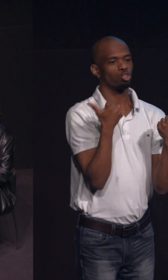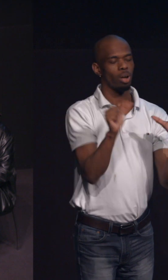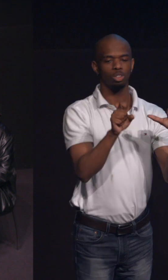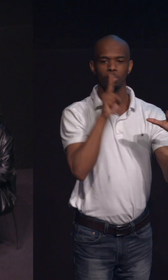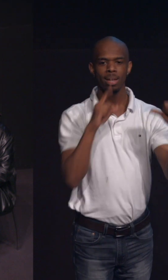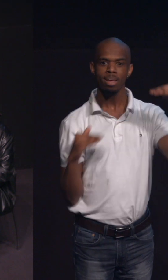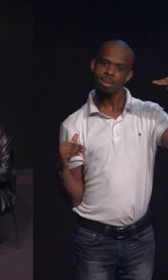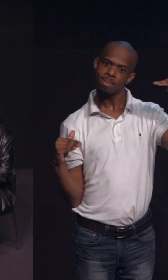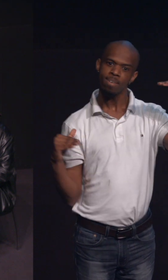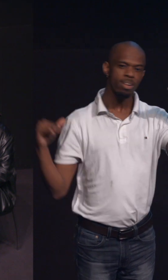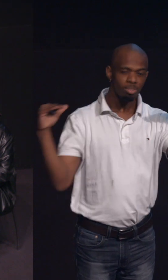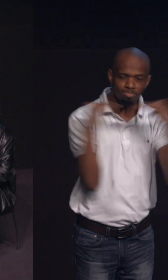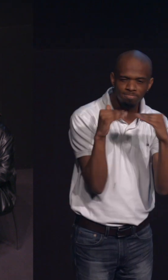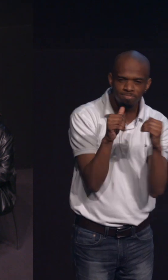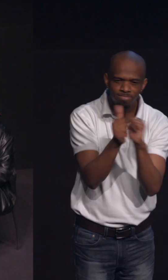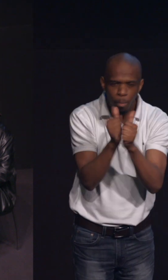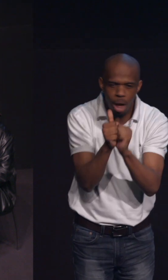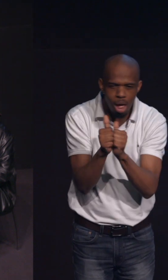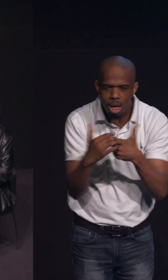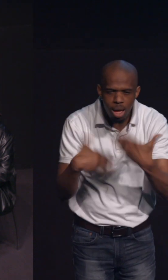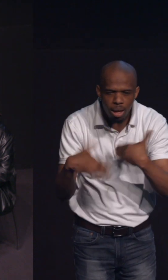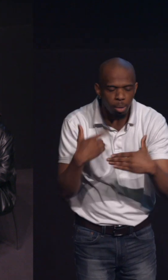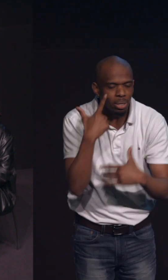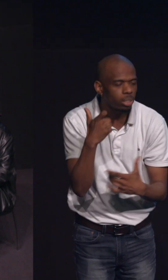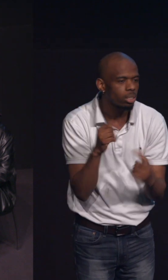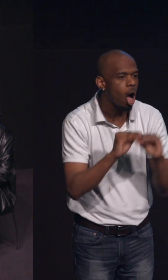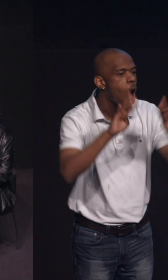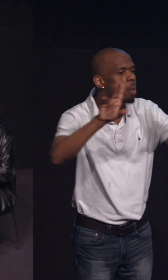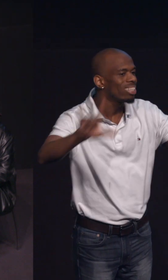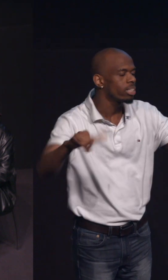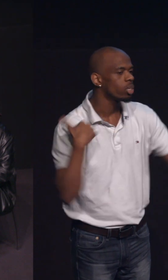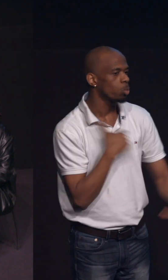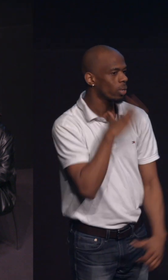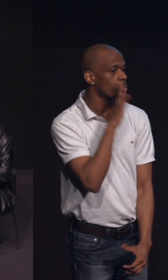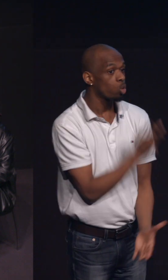We are clearly a nonprofit and I write grants so that